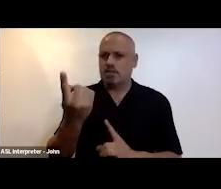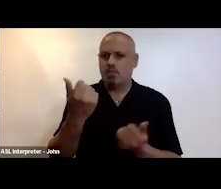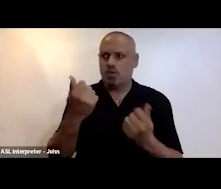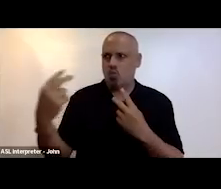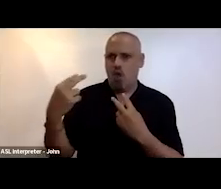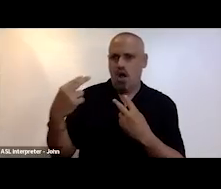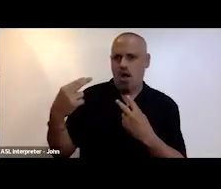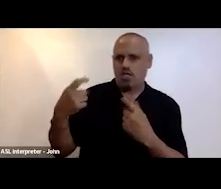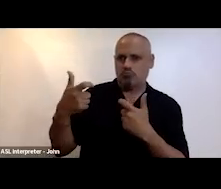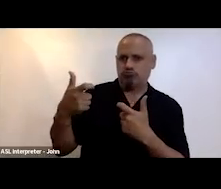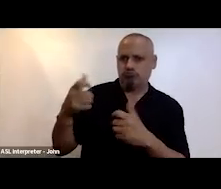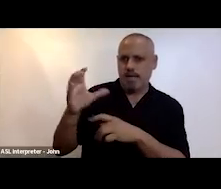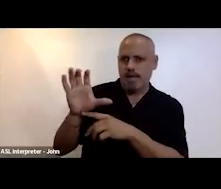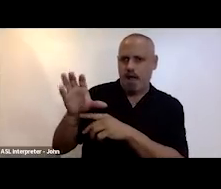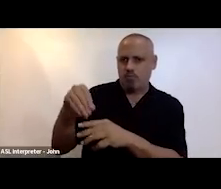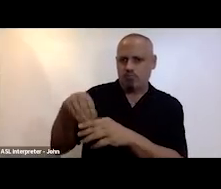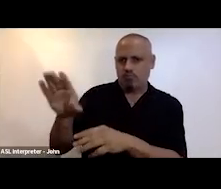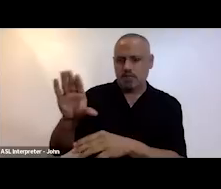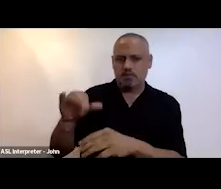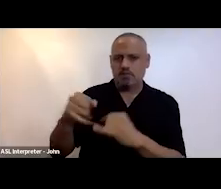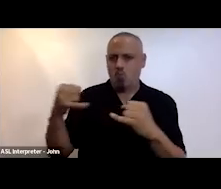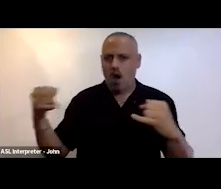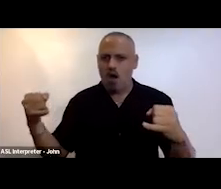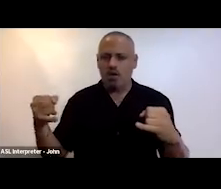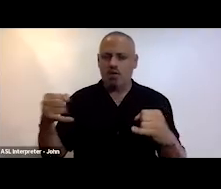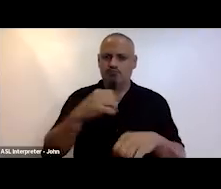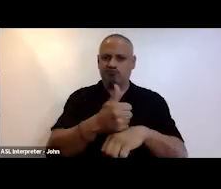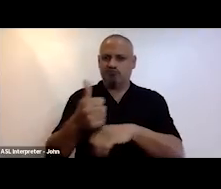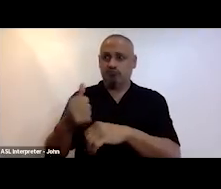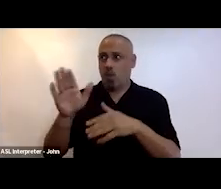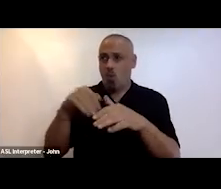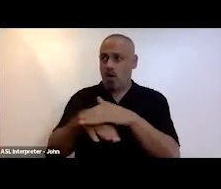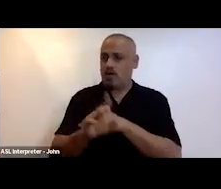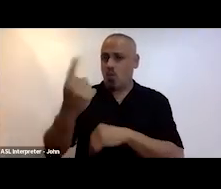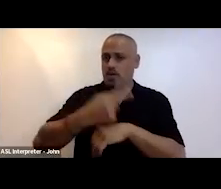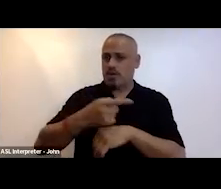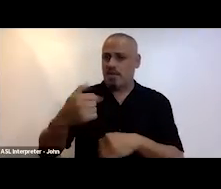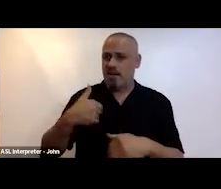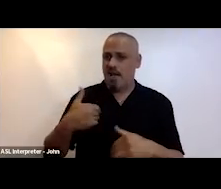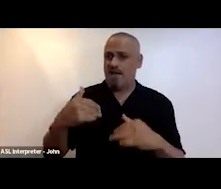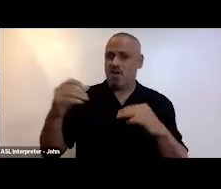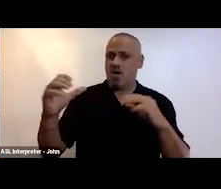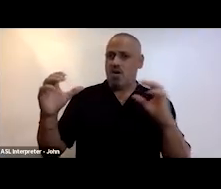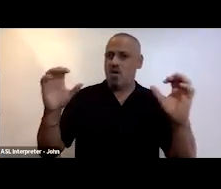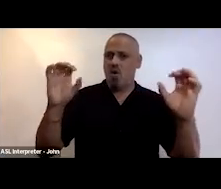that there were cameras in her unit, wires. And so yeah, I walked into her unit one day, and there was just holes all over the places